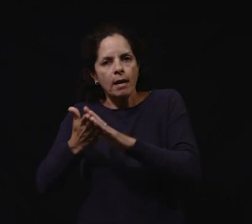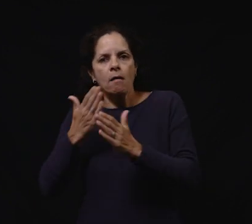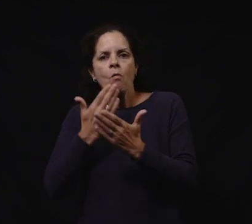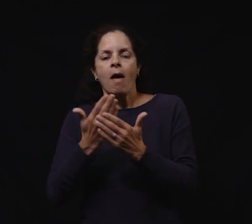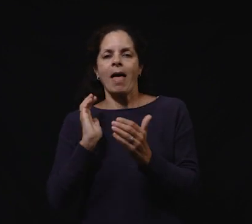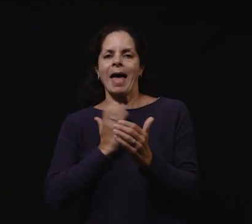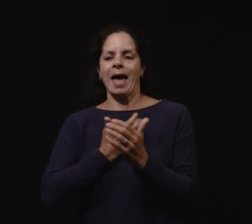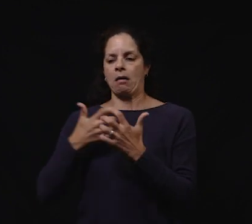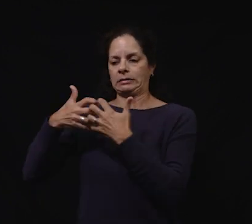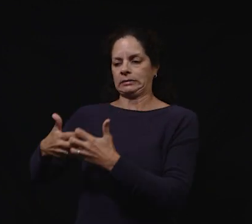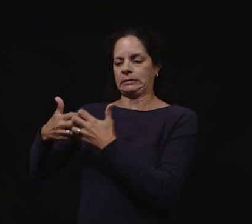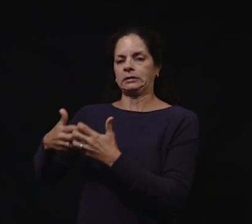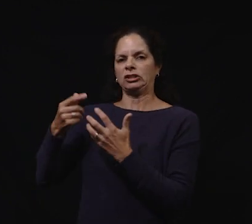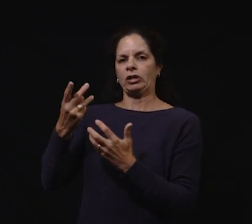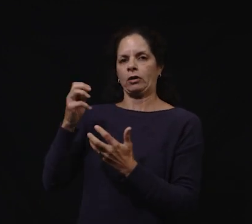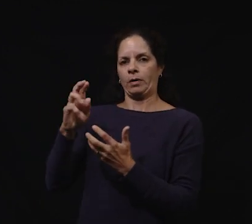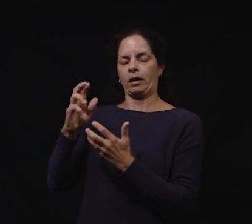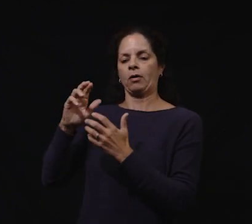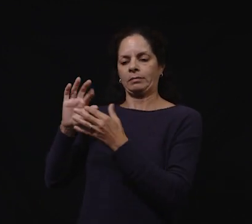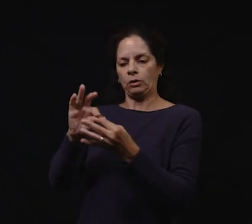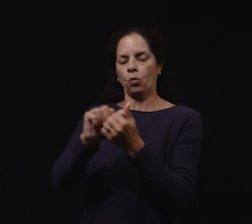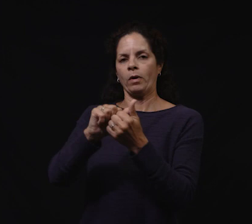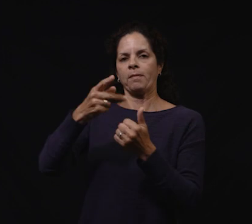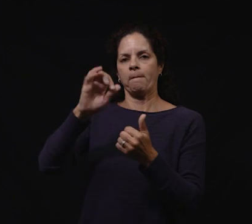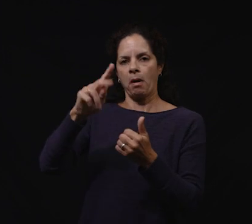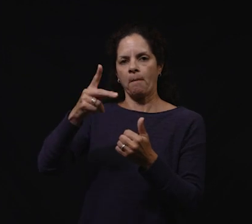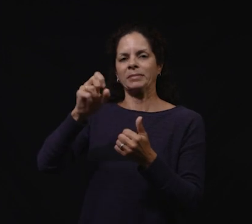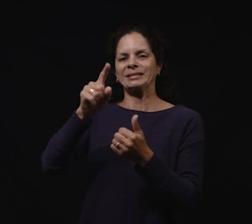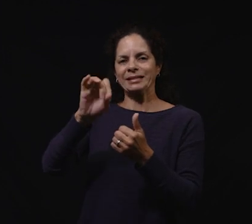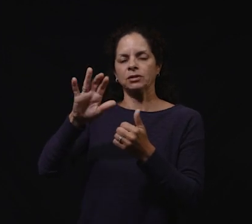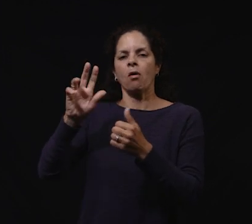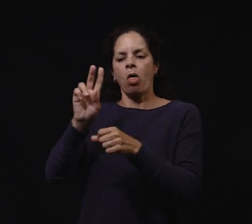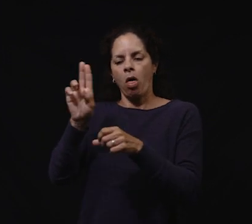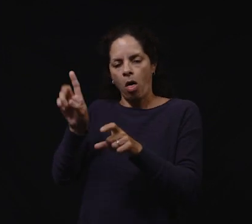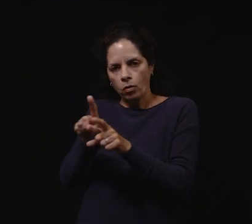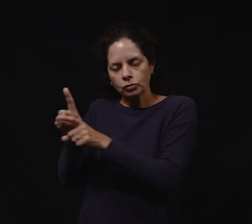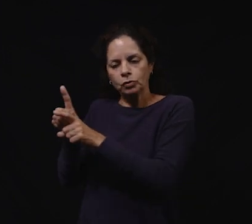Generators associated with those pump stations are also operating properly and our fuel